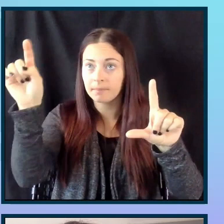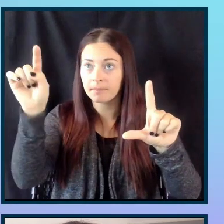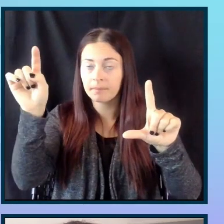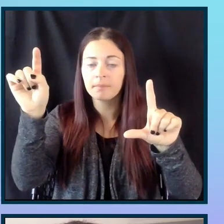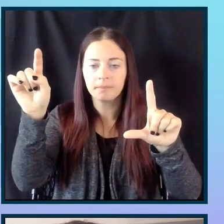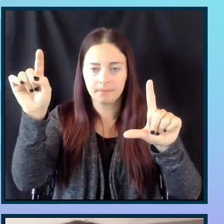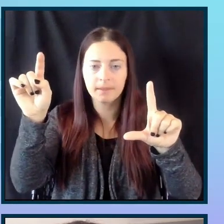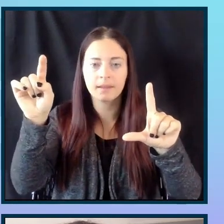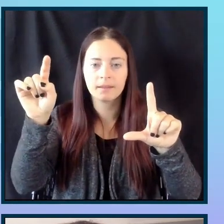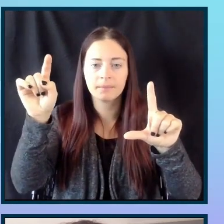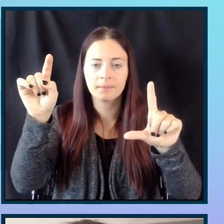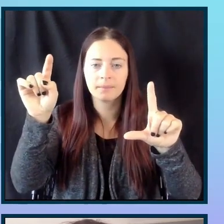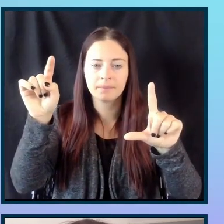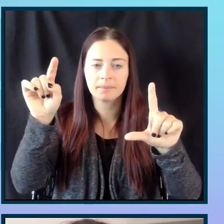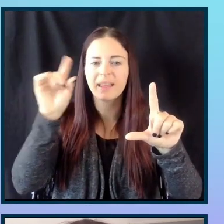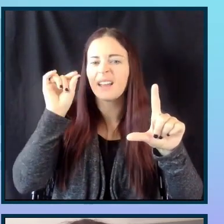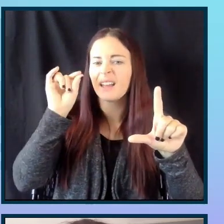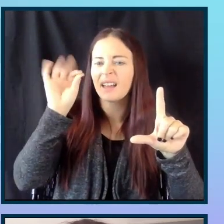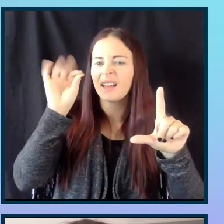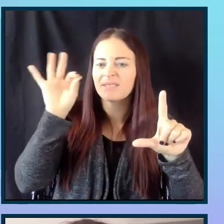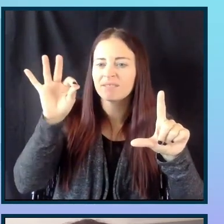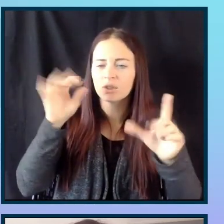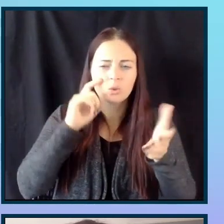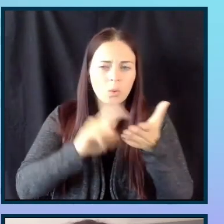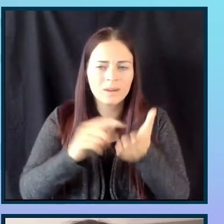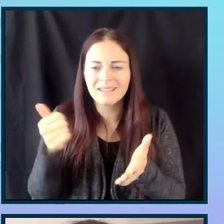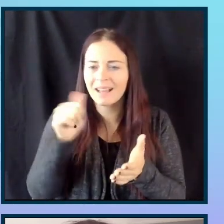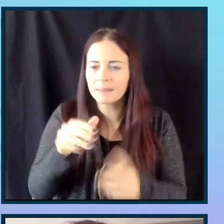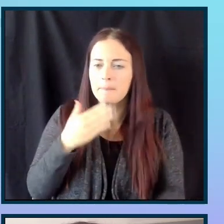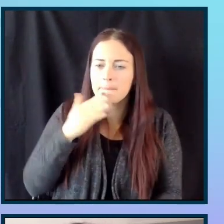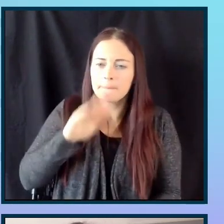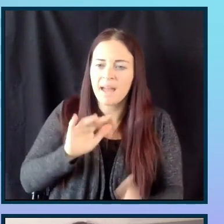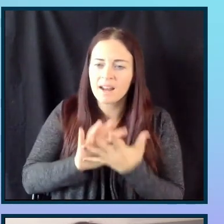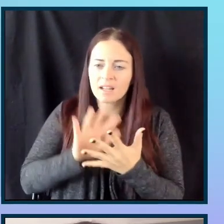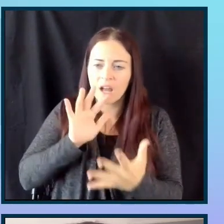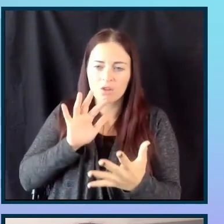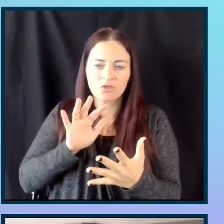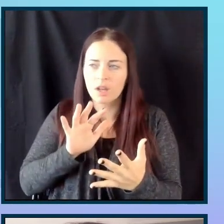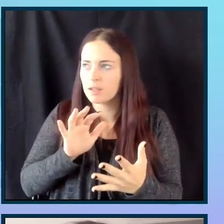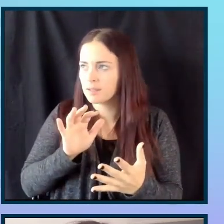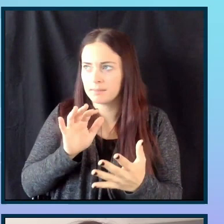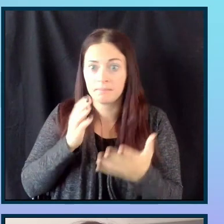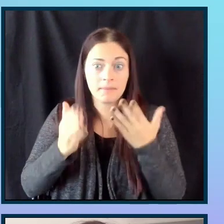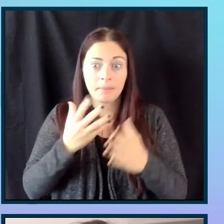or that has very bad contrast or on the focus indicator or no focus indicator at all.